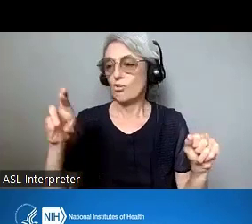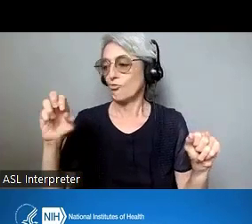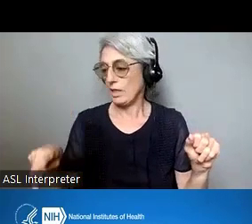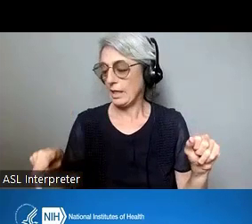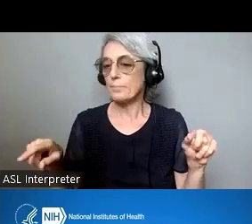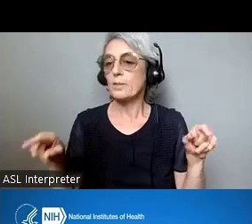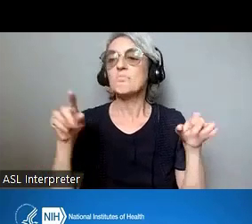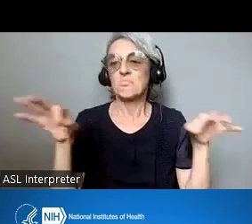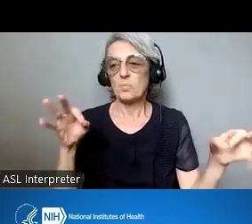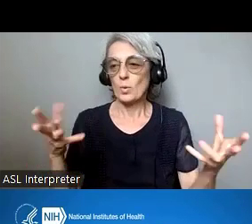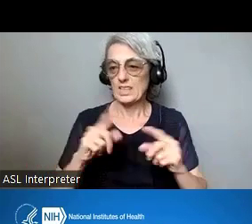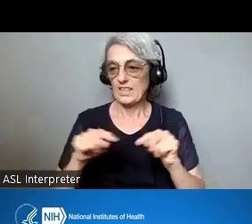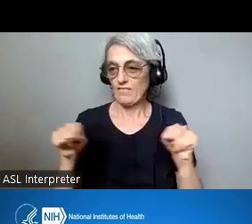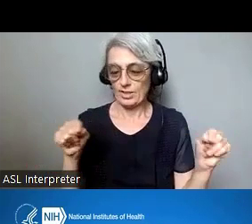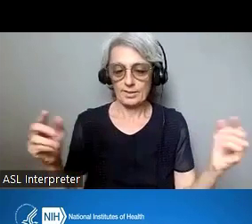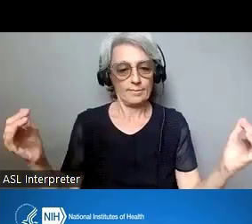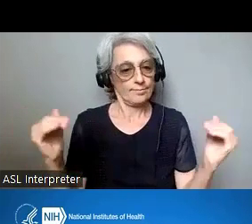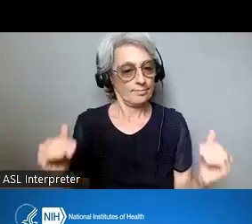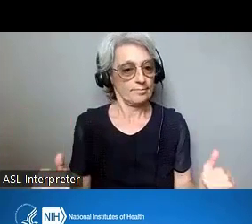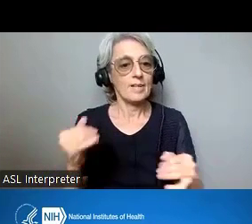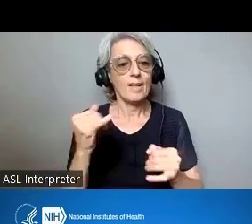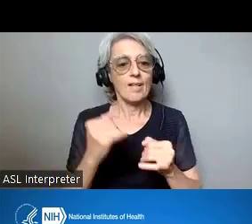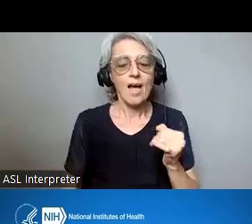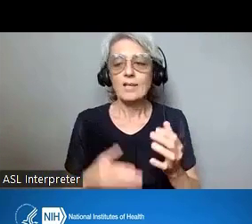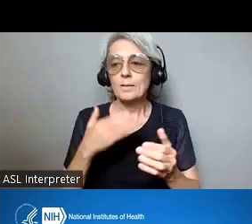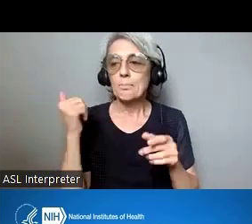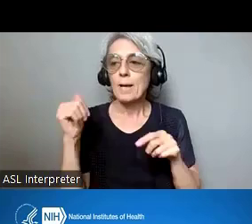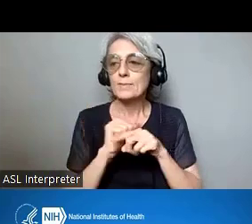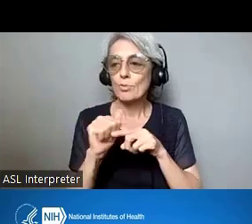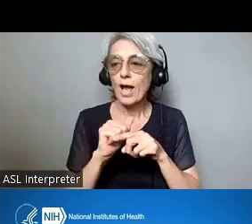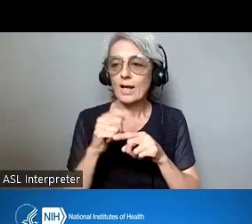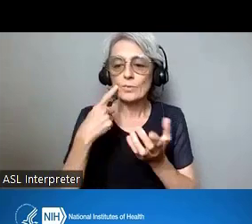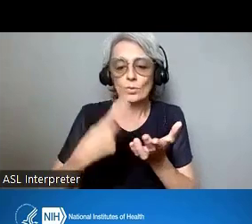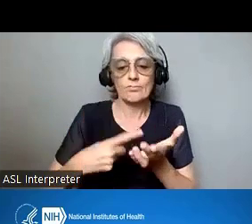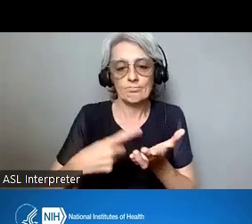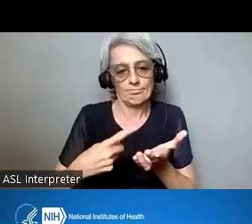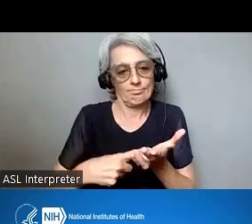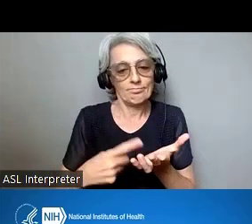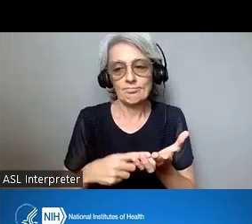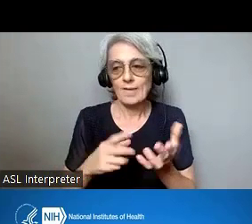Finally, we'll also review some best practices for when you submit your application.